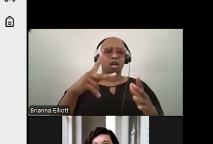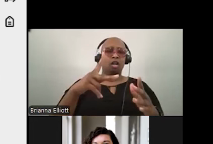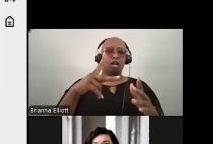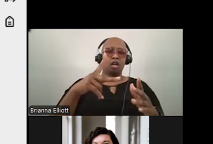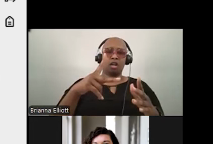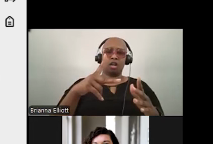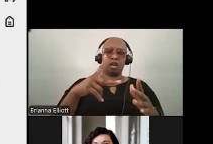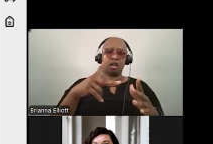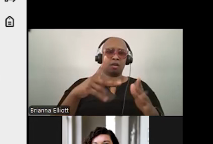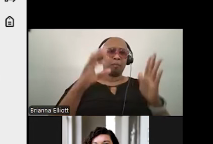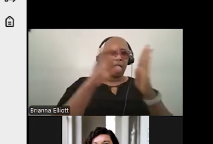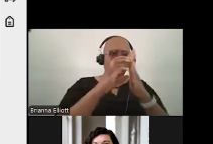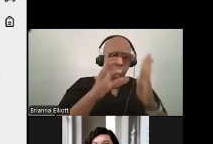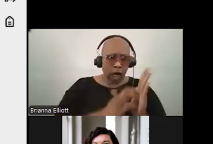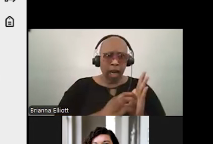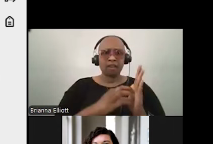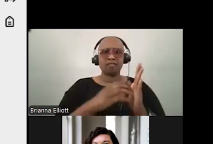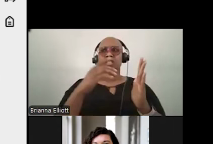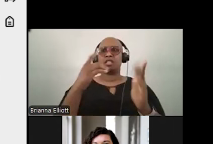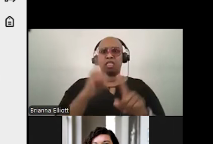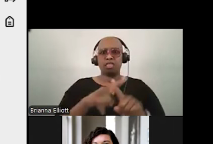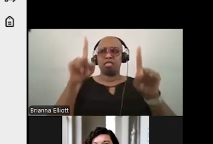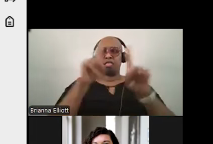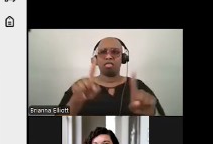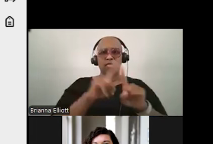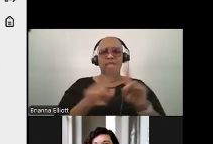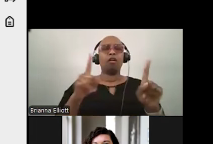panel. So, we're not going to want that. We're only going to want headings. So, I could say,